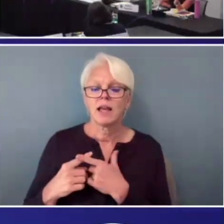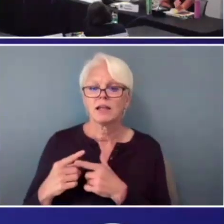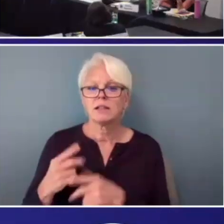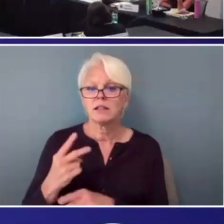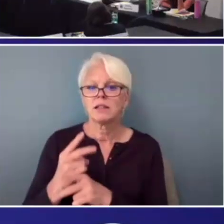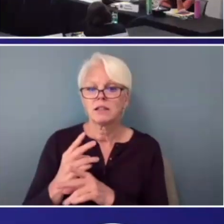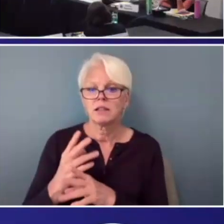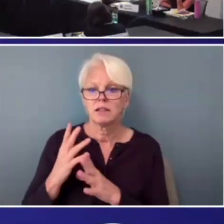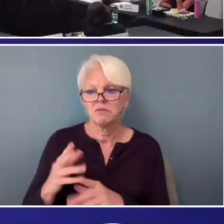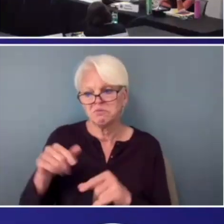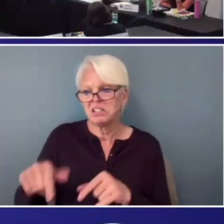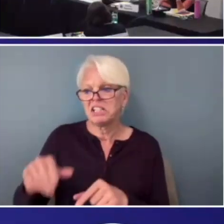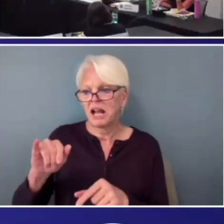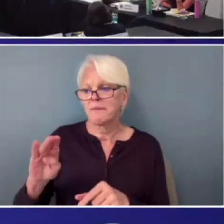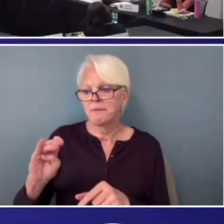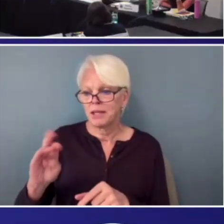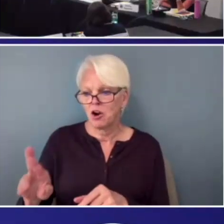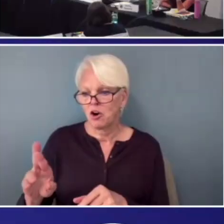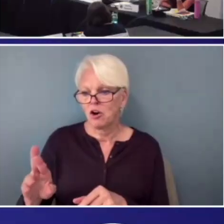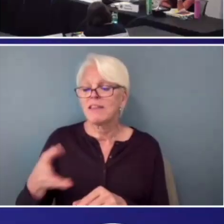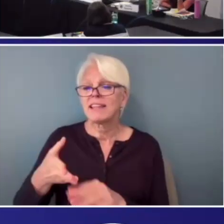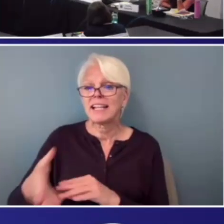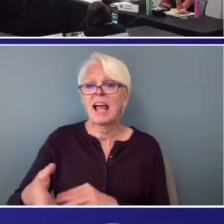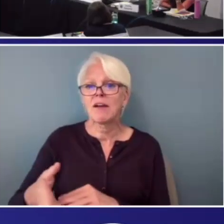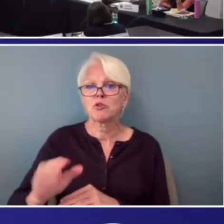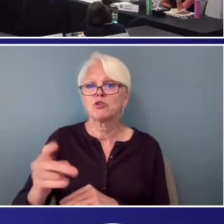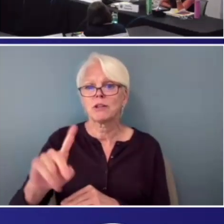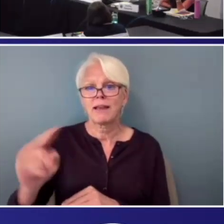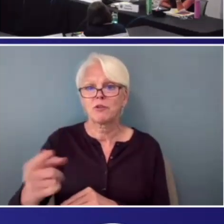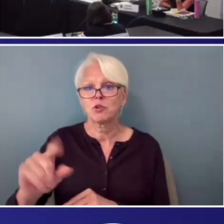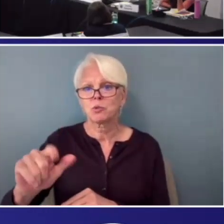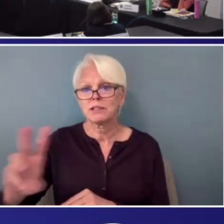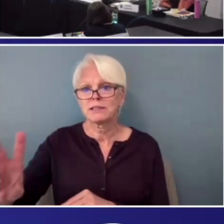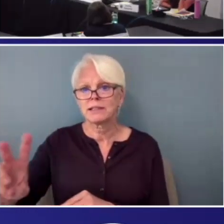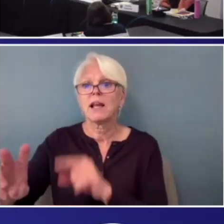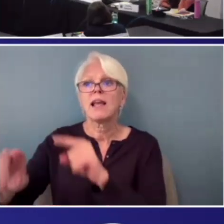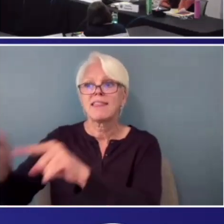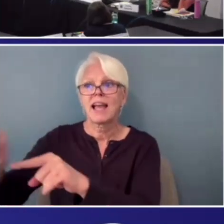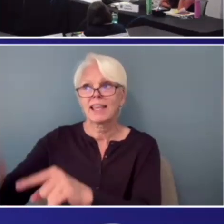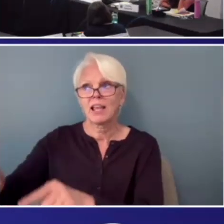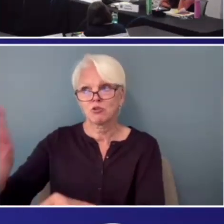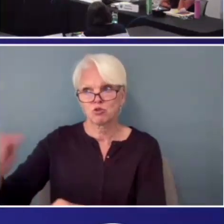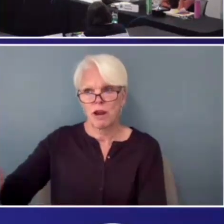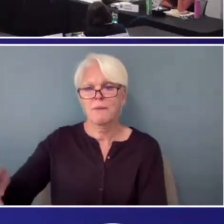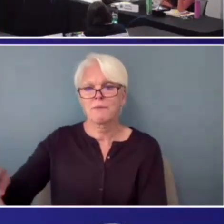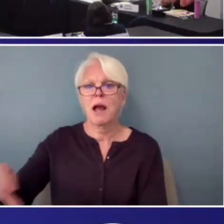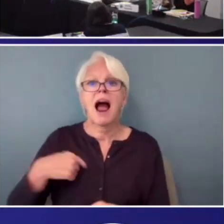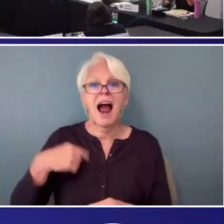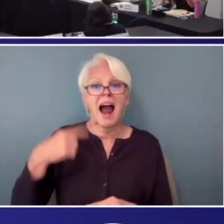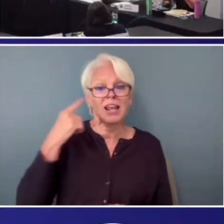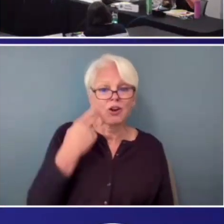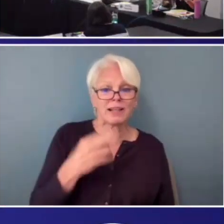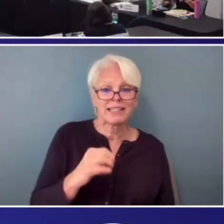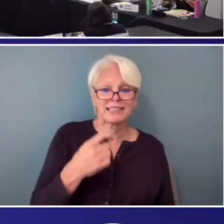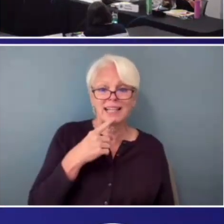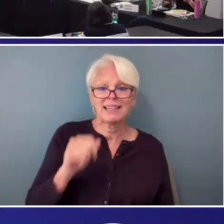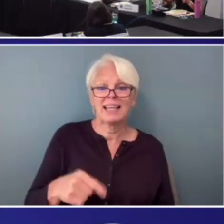and then they get a Direct Loan after July 1st of 2026, those loans are eligible for RAP. I believe -- I thought he just said that they can repay those in separate